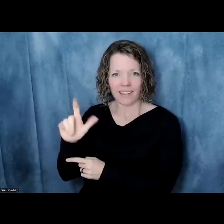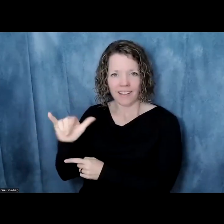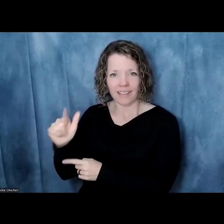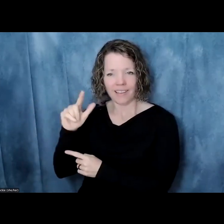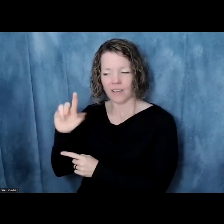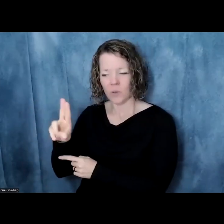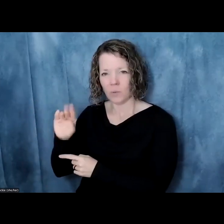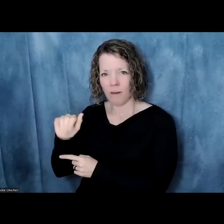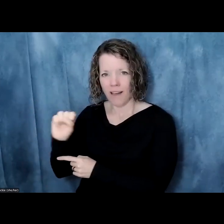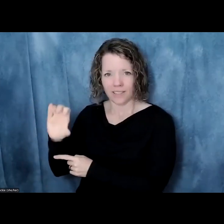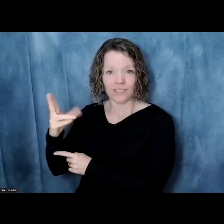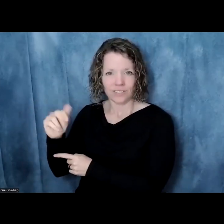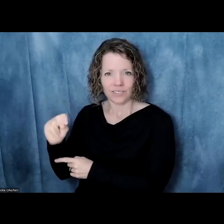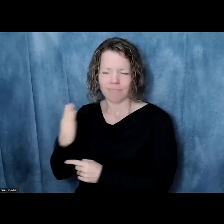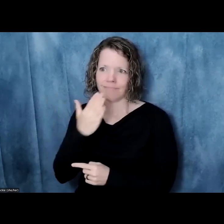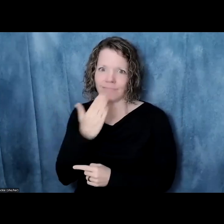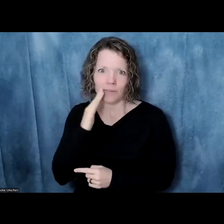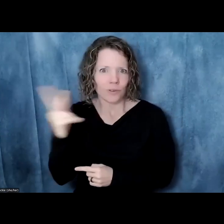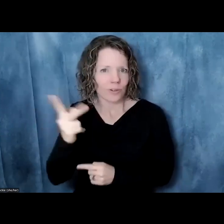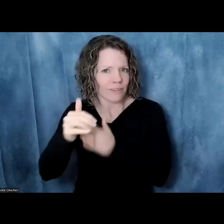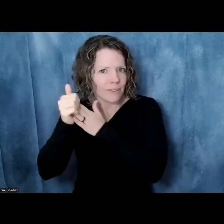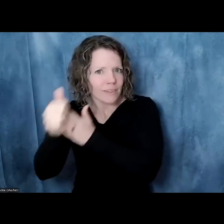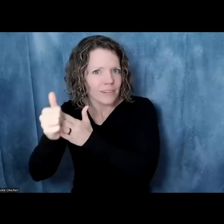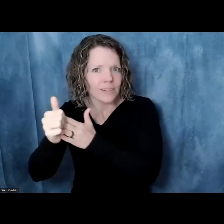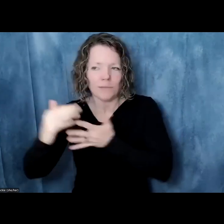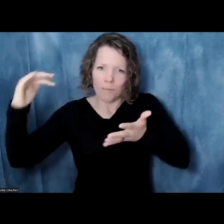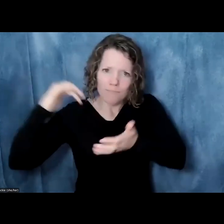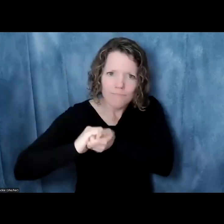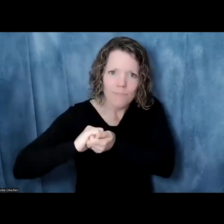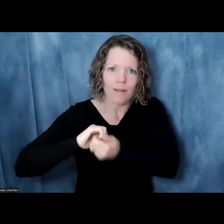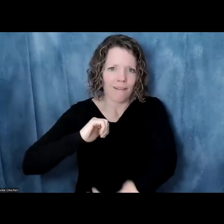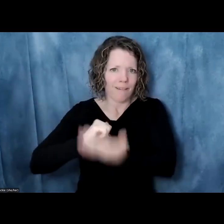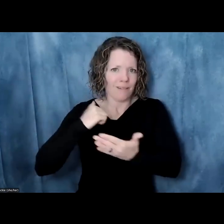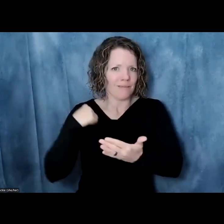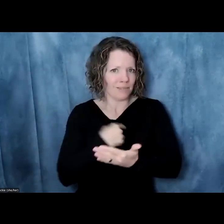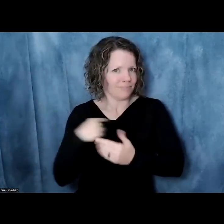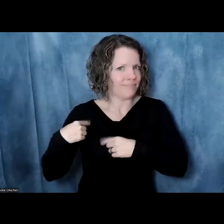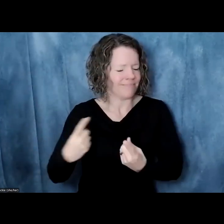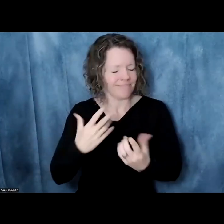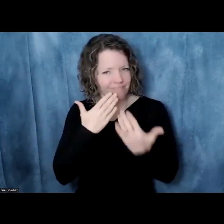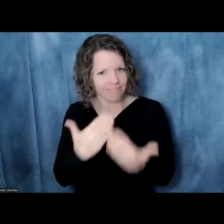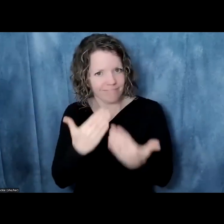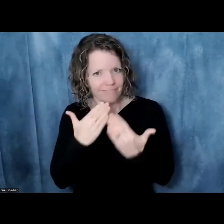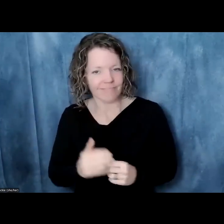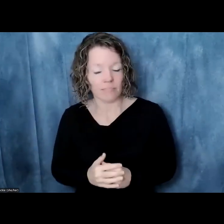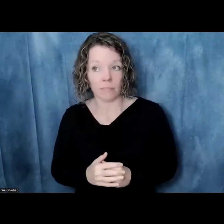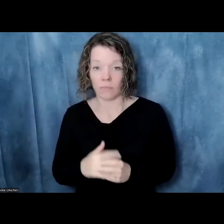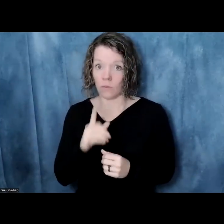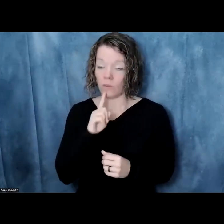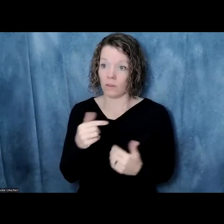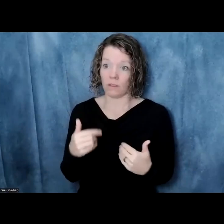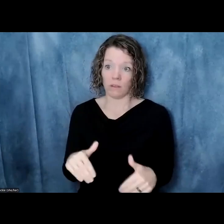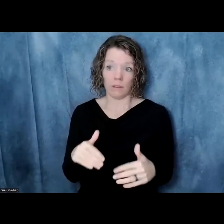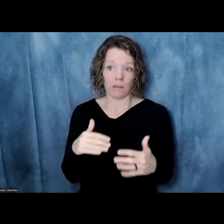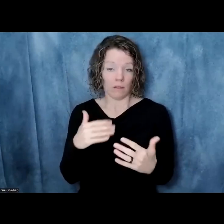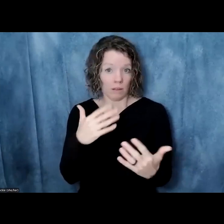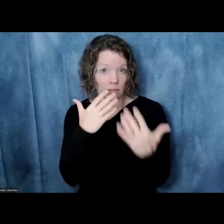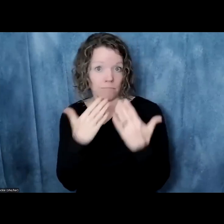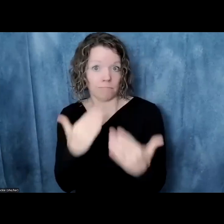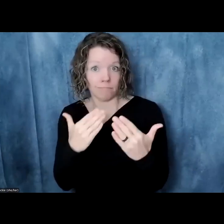us and with each other and I'm grateful for the ways that they have responded often spontaneously